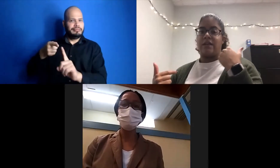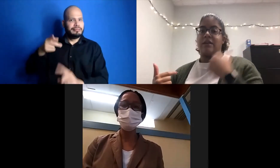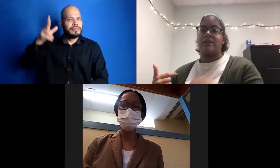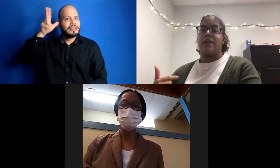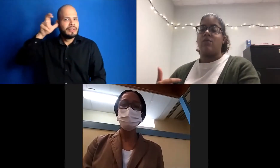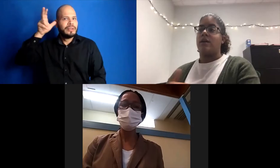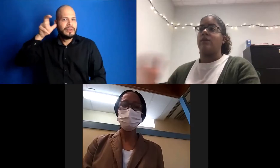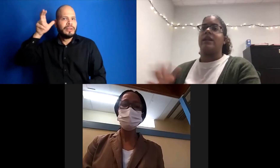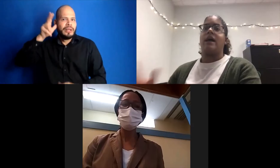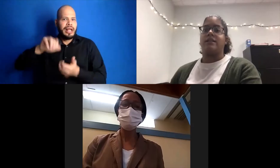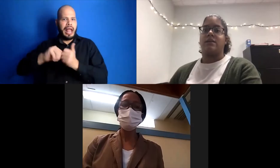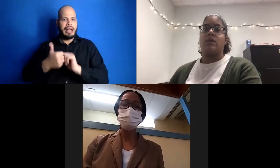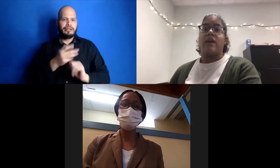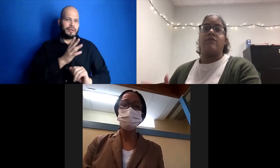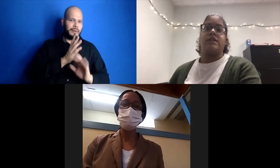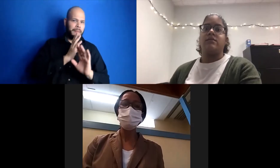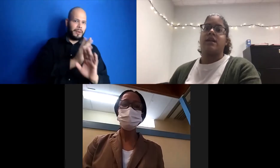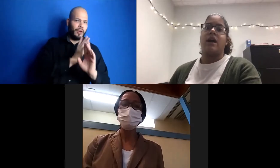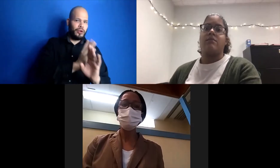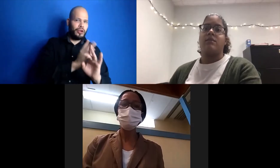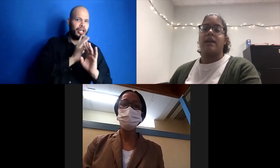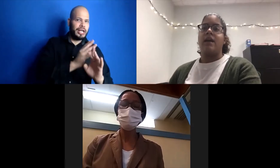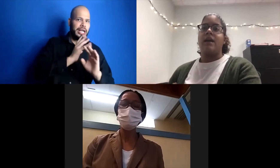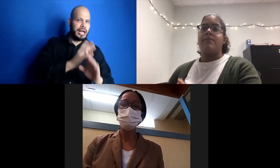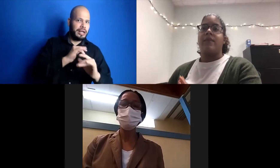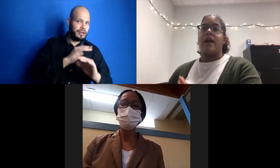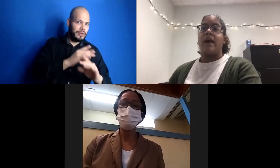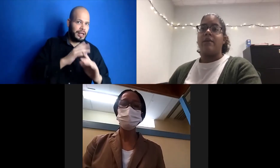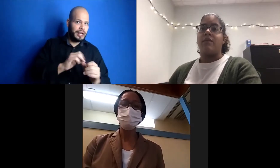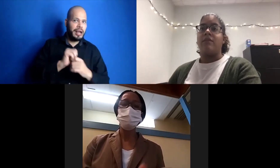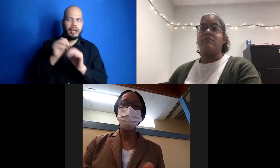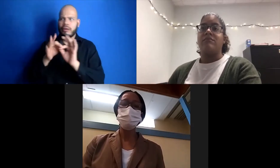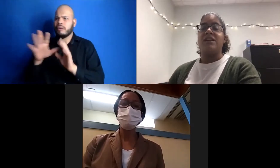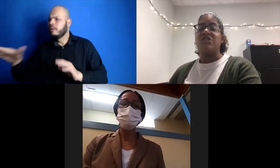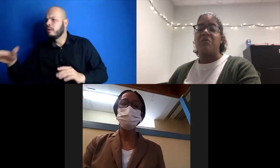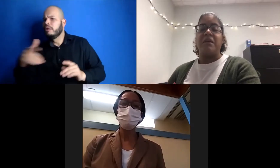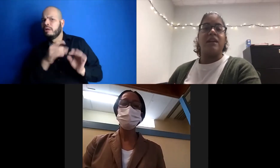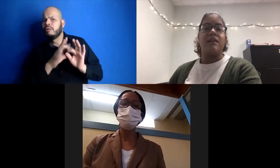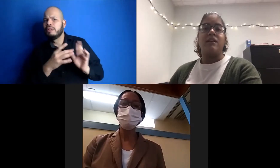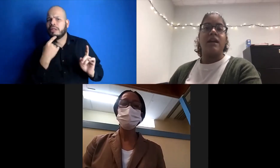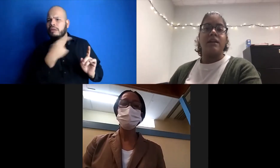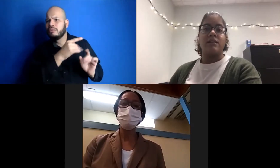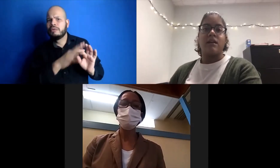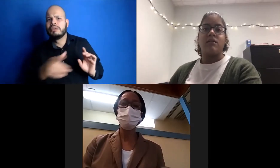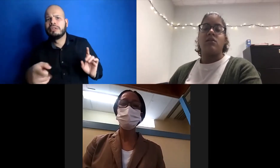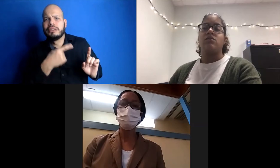because I don't want to rely on someone every single time like I have I'm intermediate in ASL so